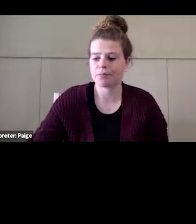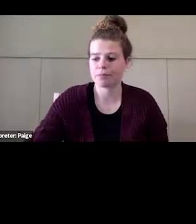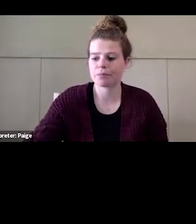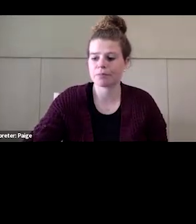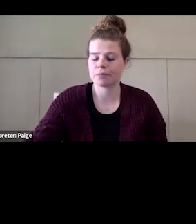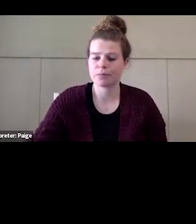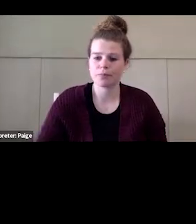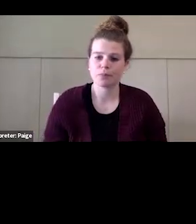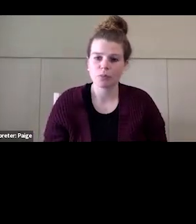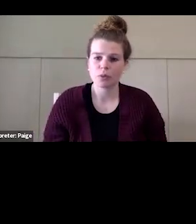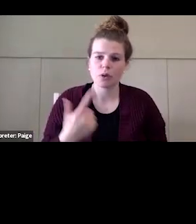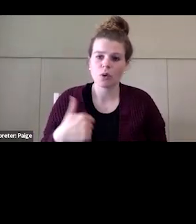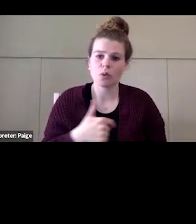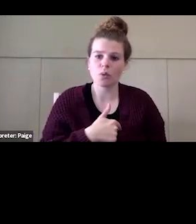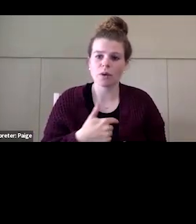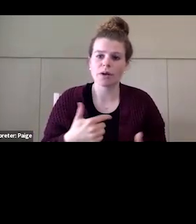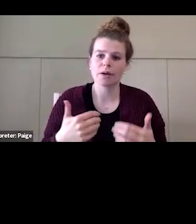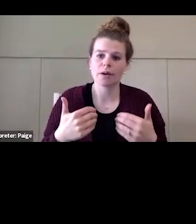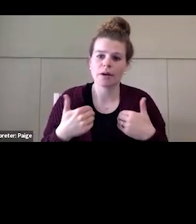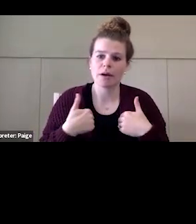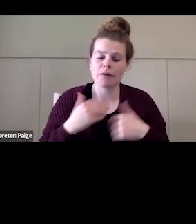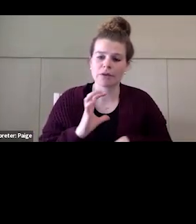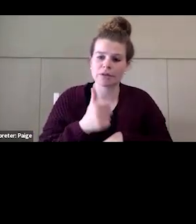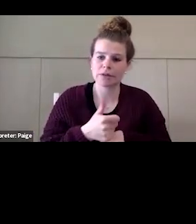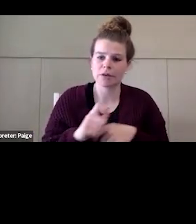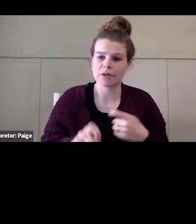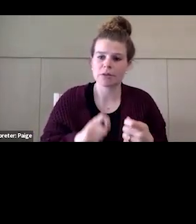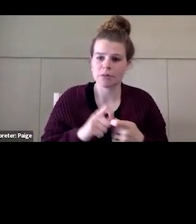And we have a set of specific nature codes